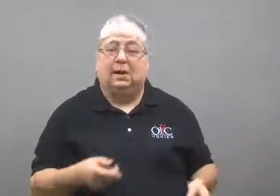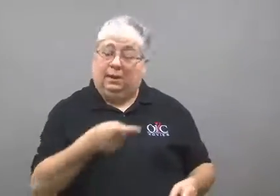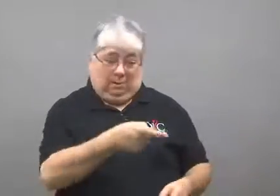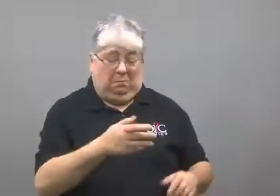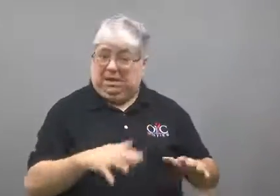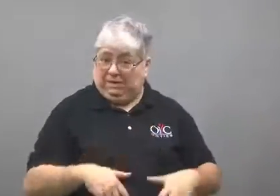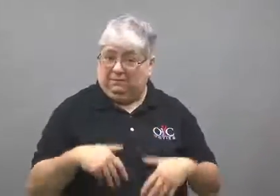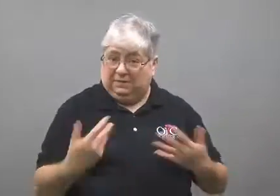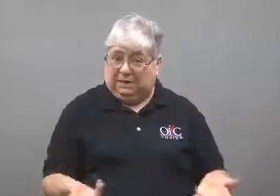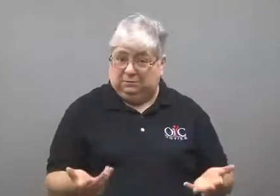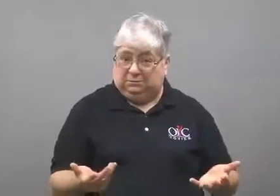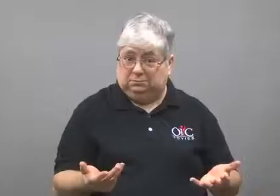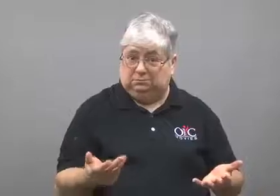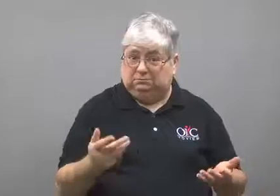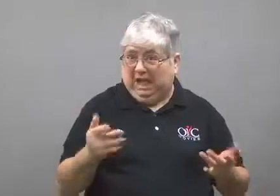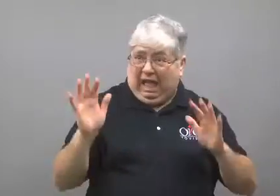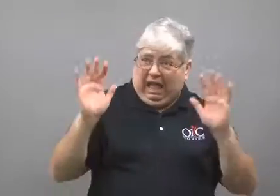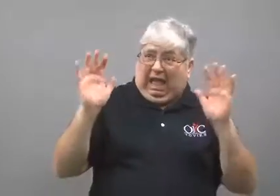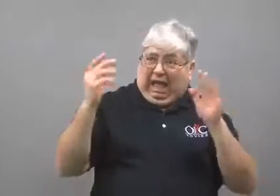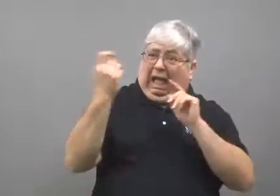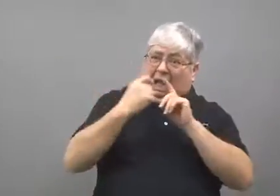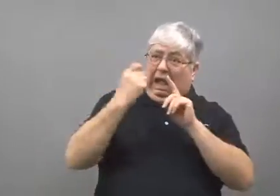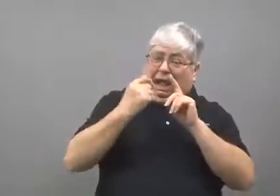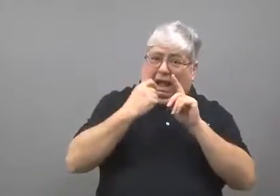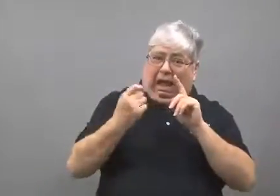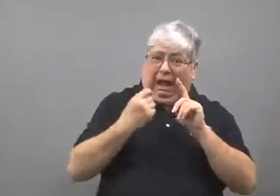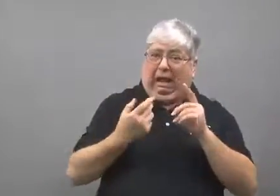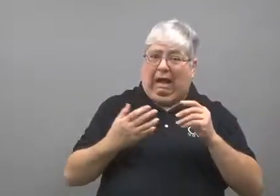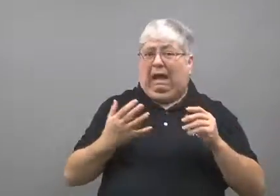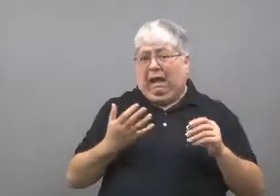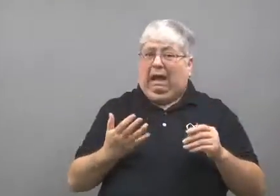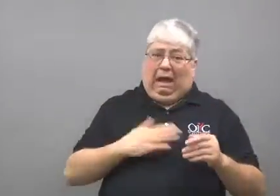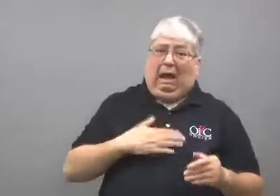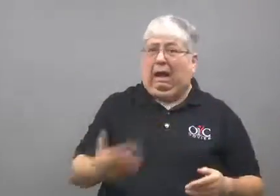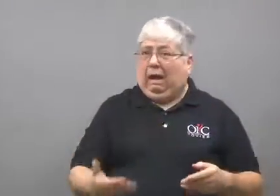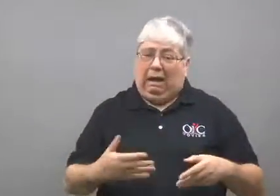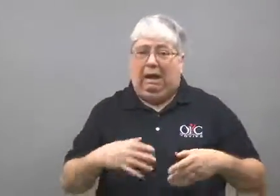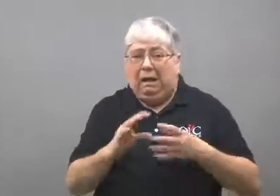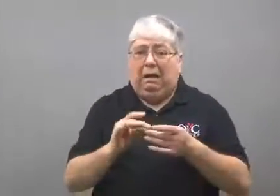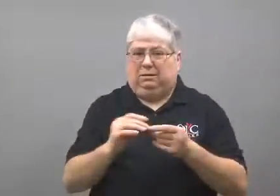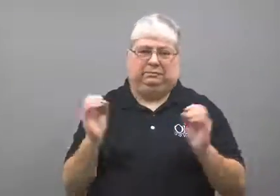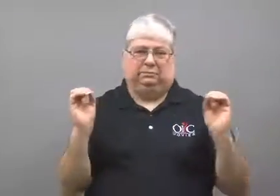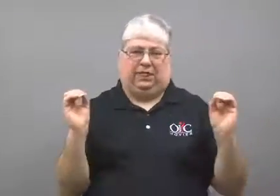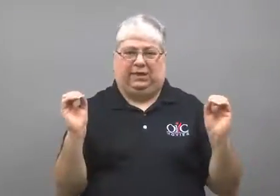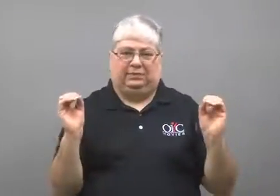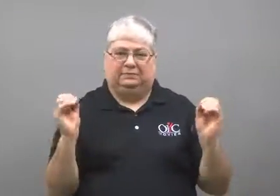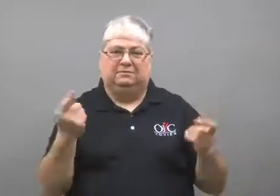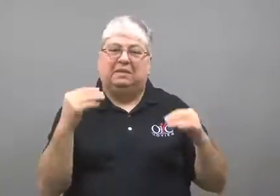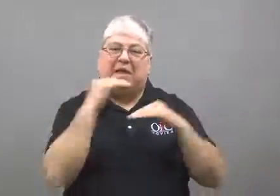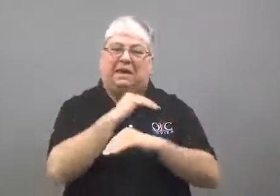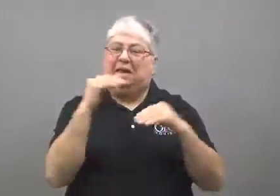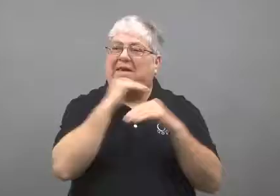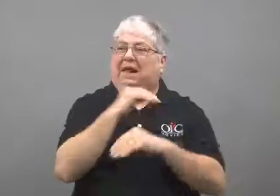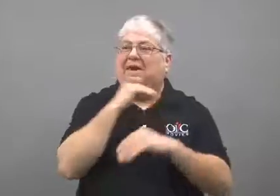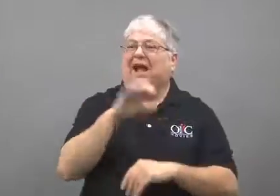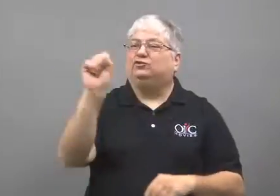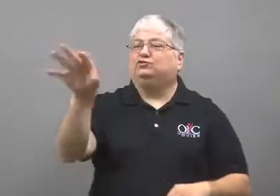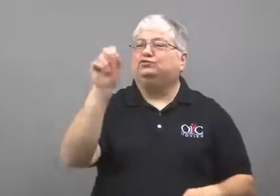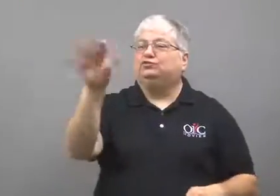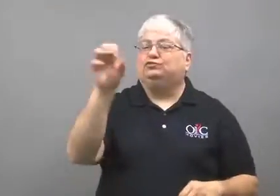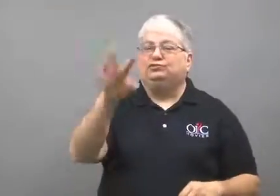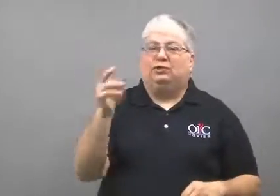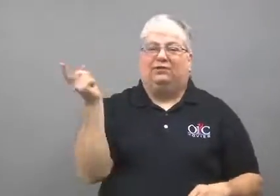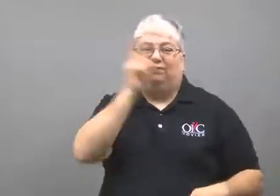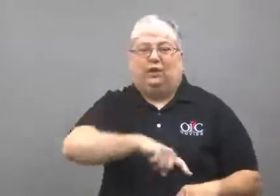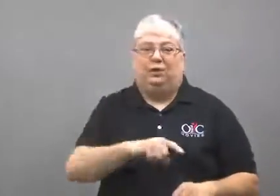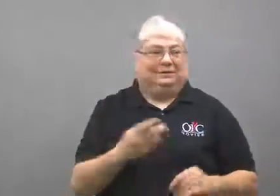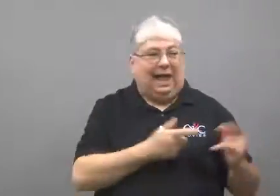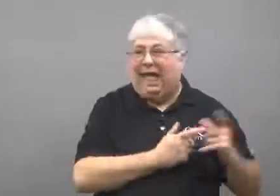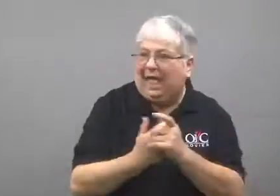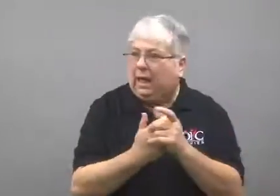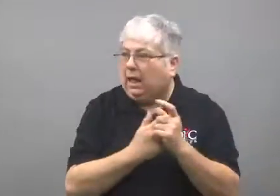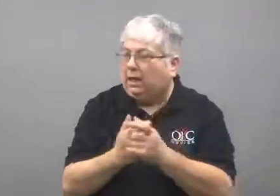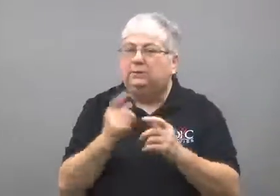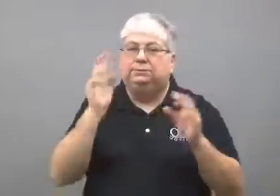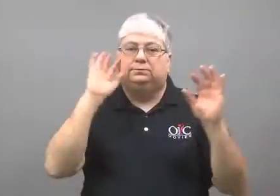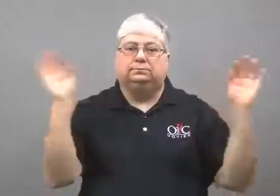All this torture didn't result in any confessions.